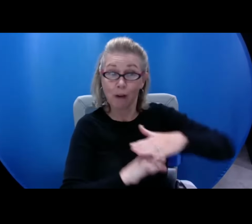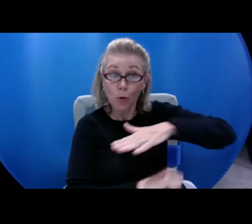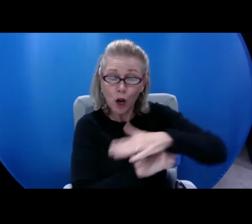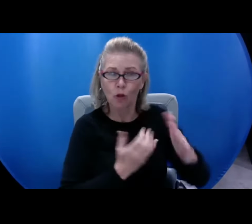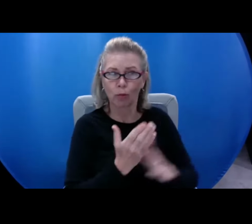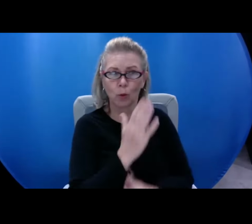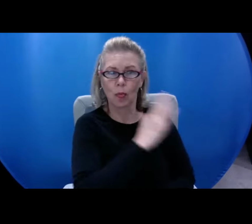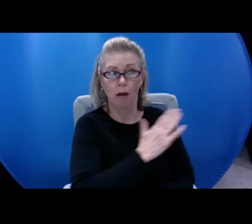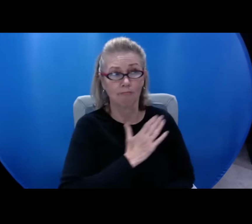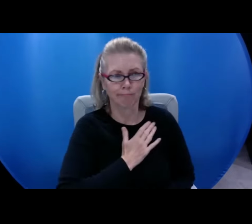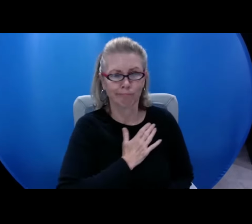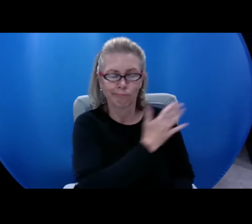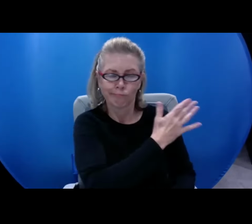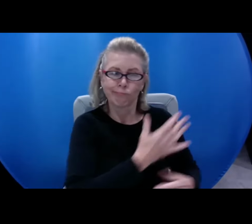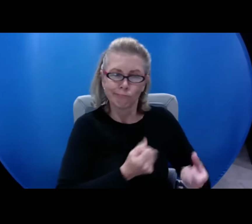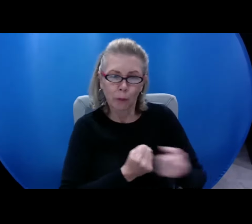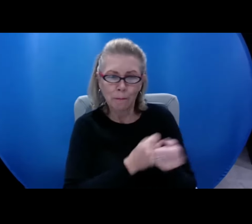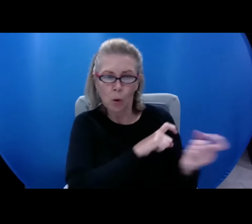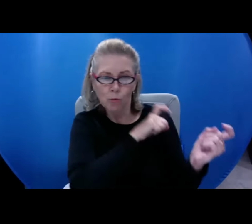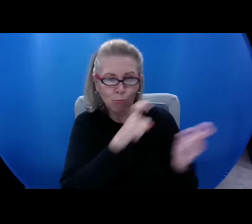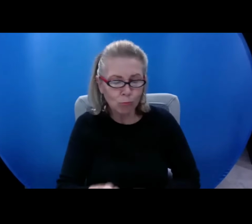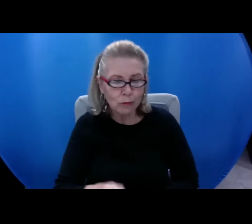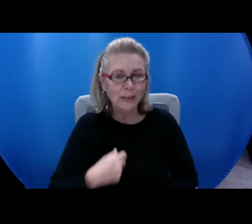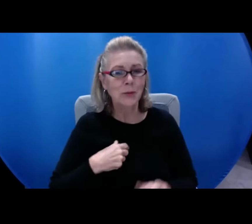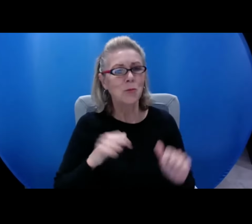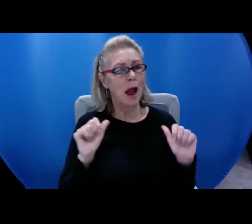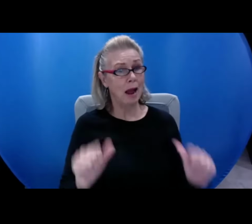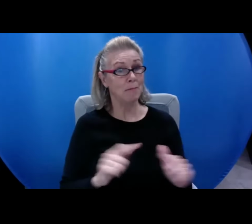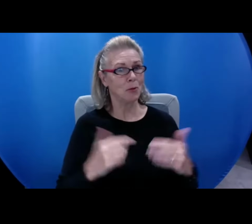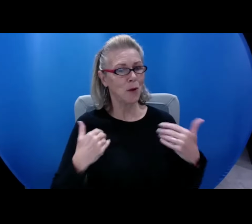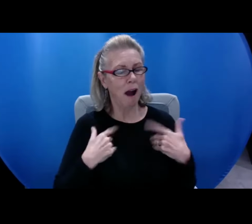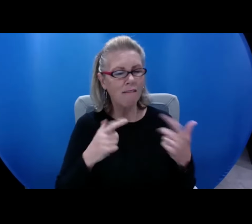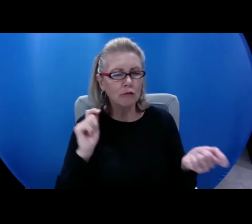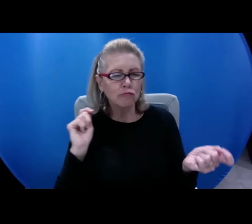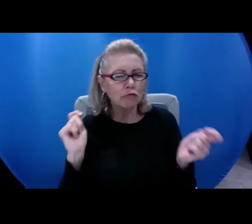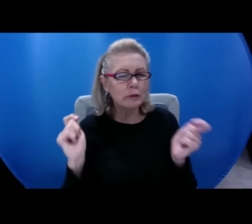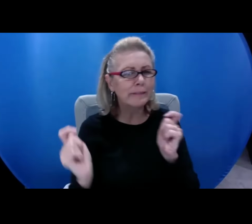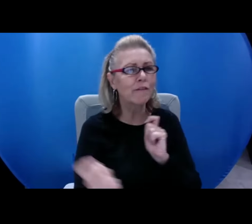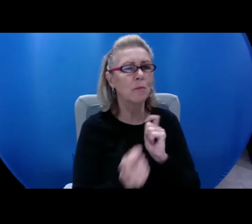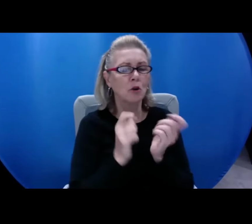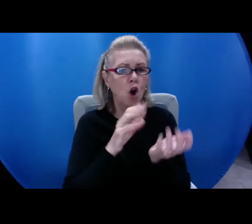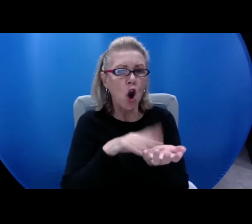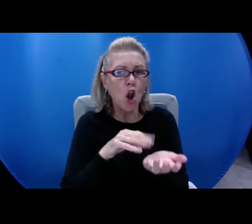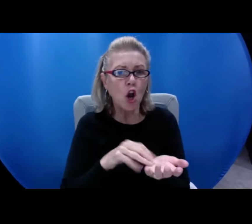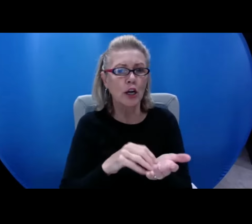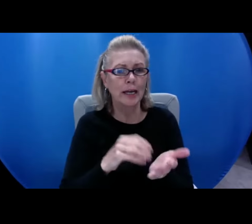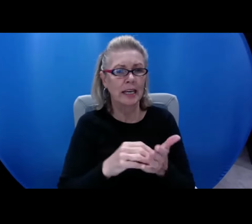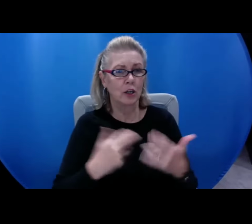we are able to have the Transformative Learning in the Humanities initiative. And speaking of